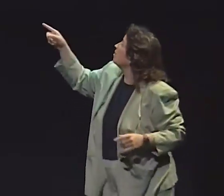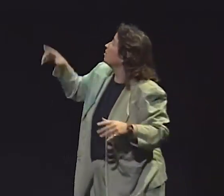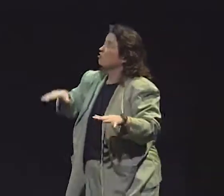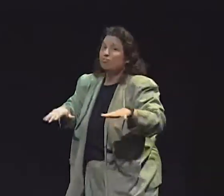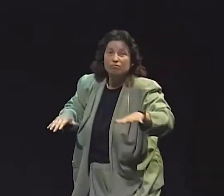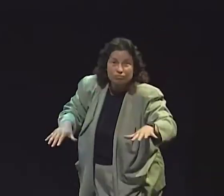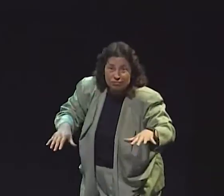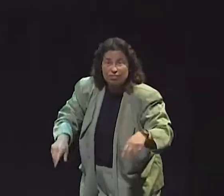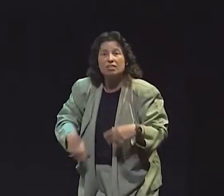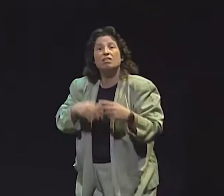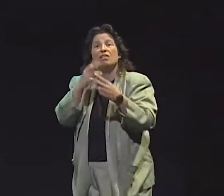OK.